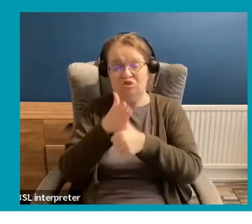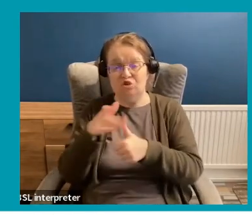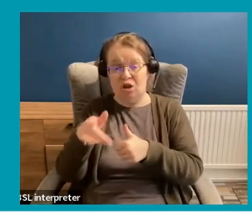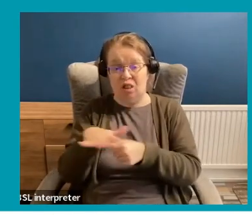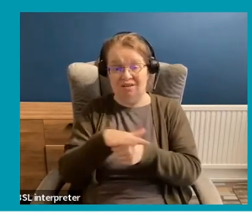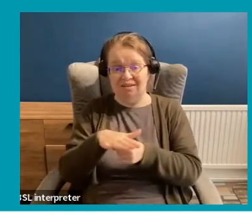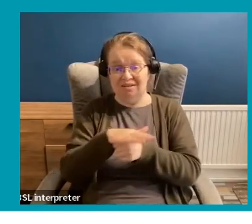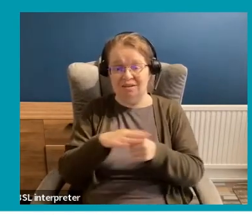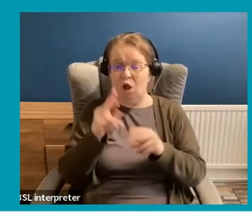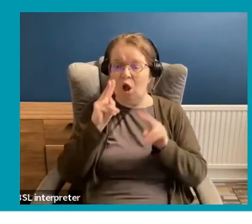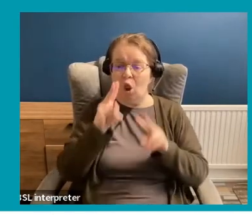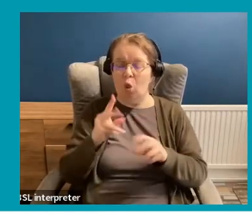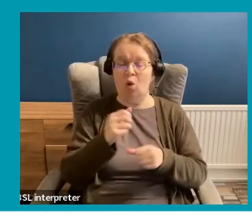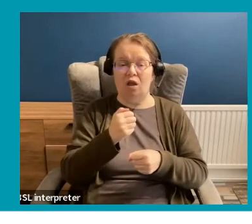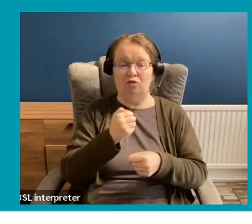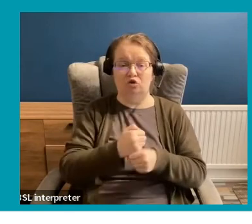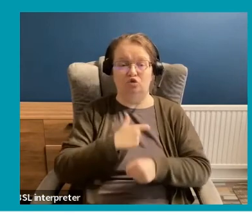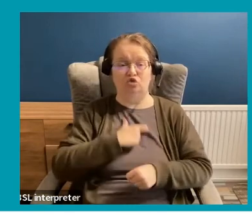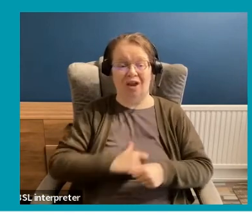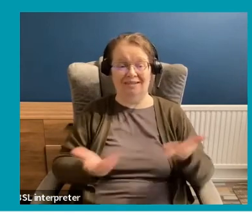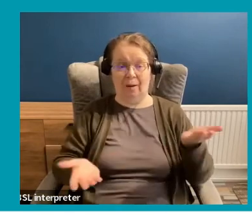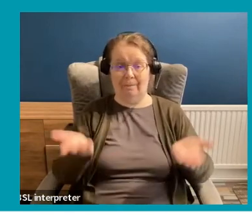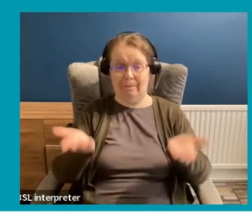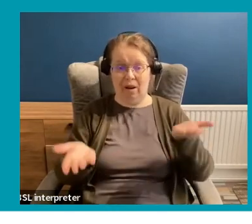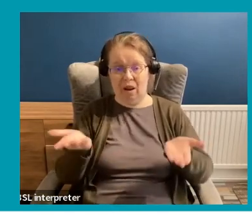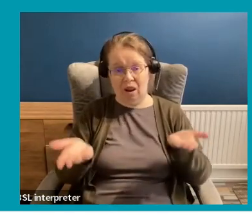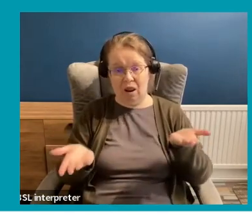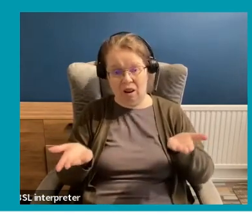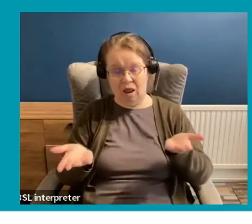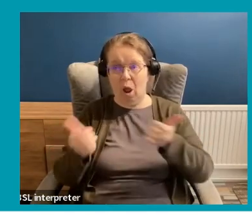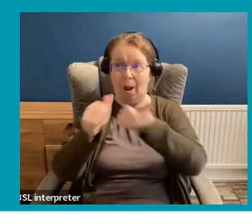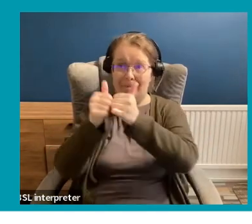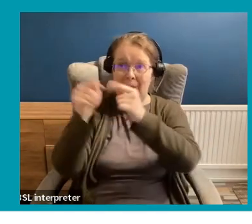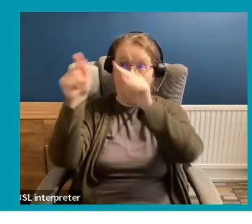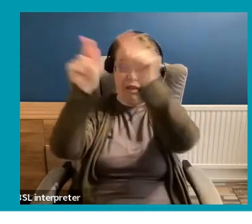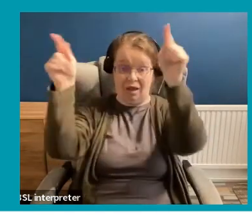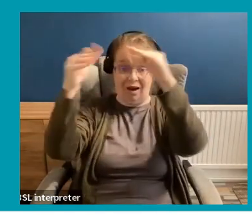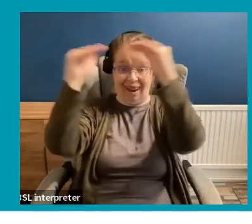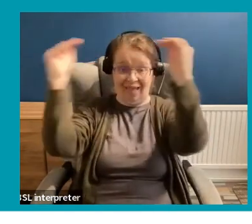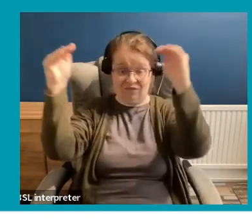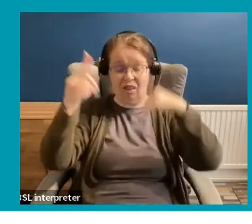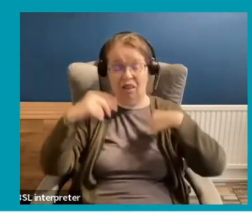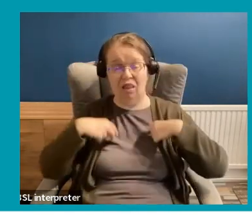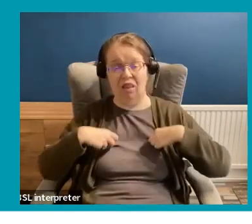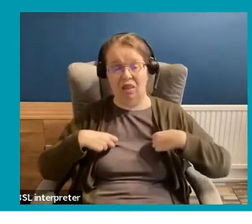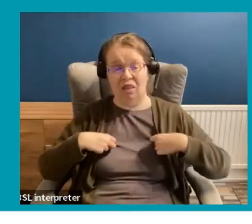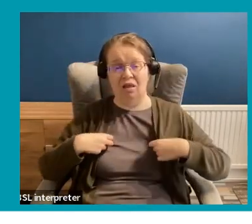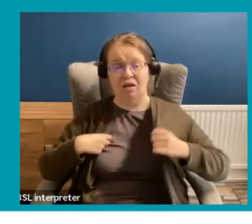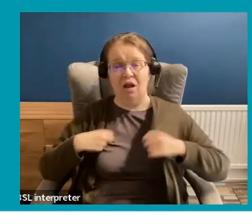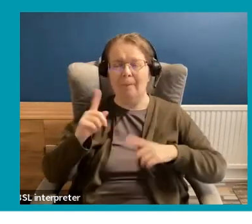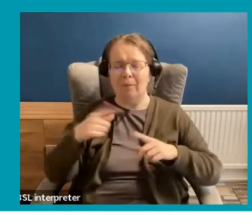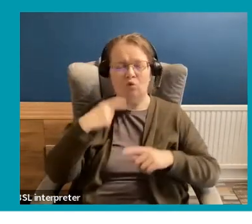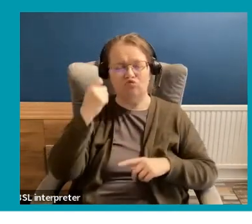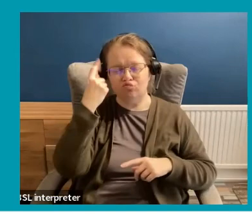look at gender balance at the partner level but we quickly realized that everyone was